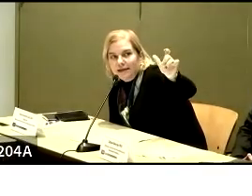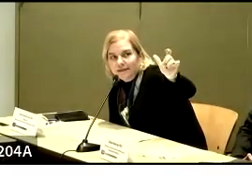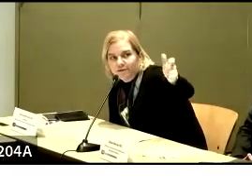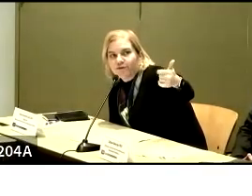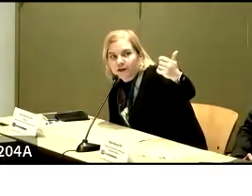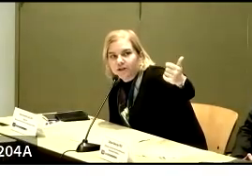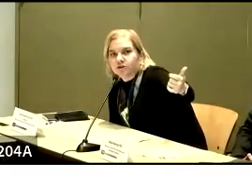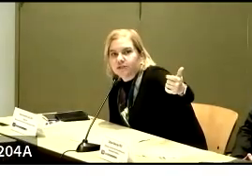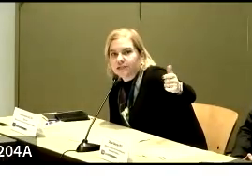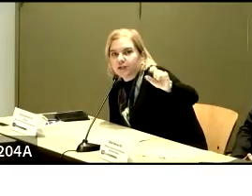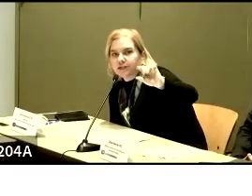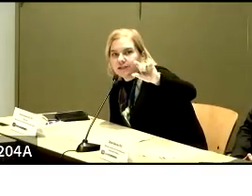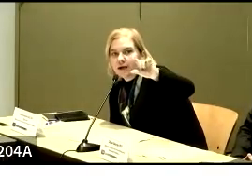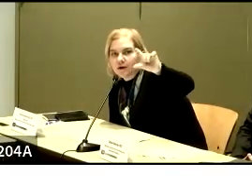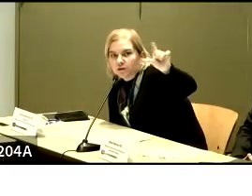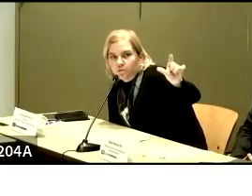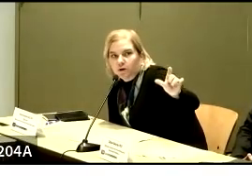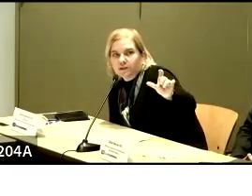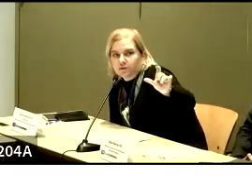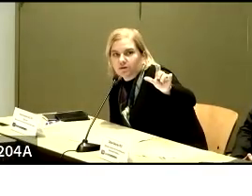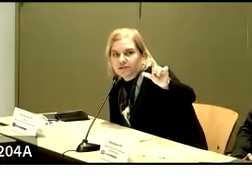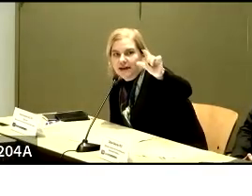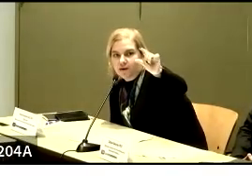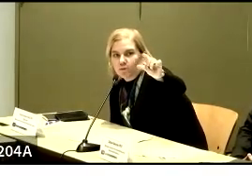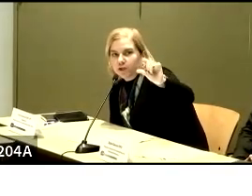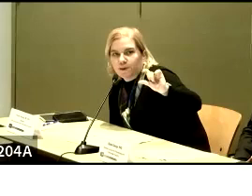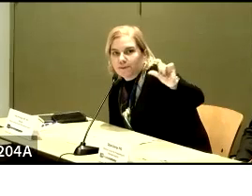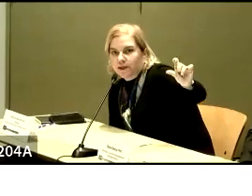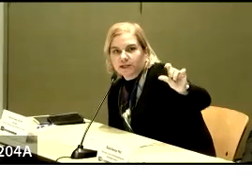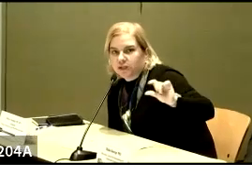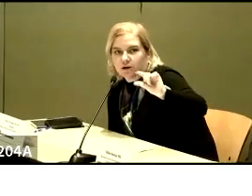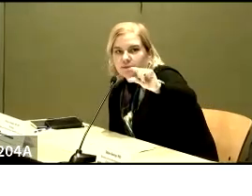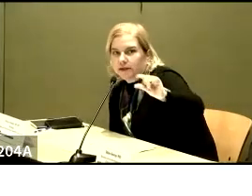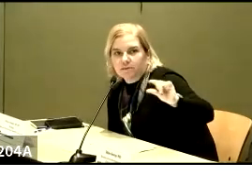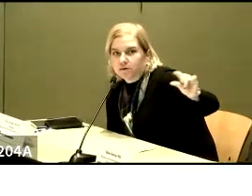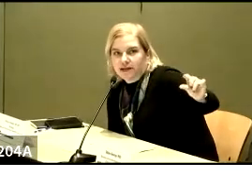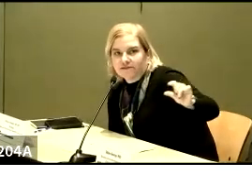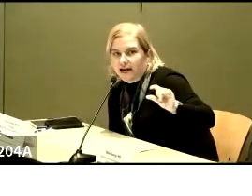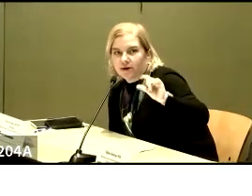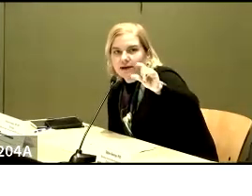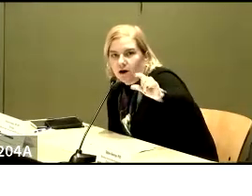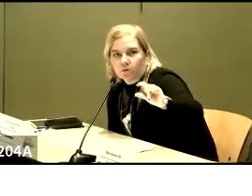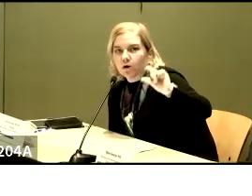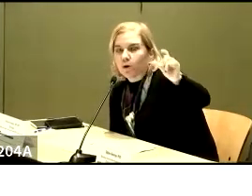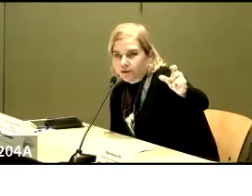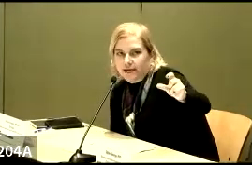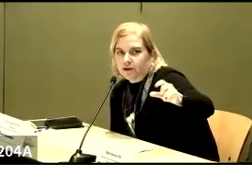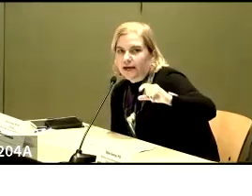in the funded jurisdictions, there's work to sort of say which populations are being the most left out in our work, where does that look?